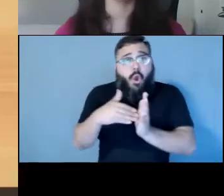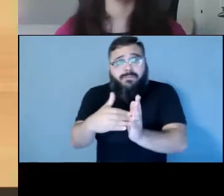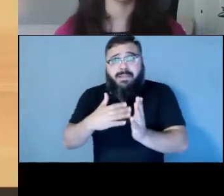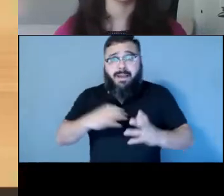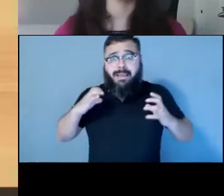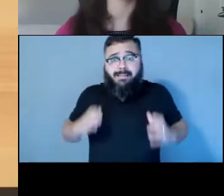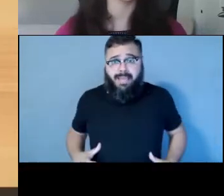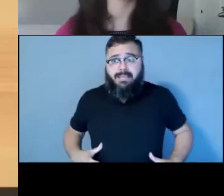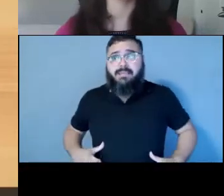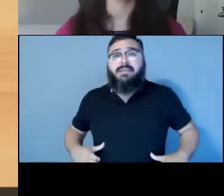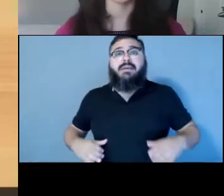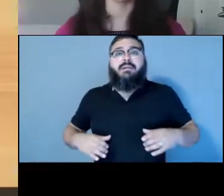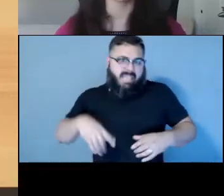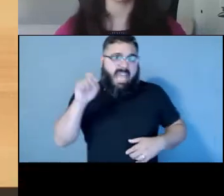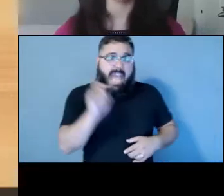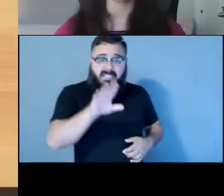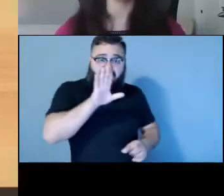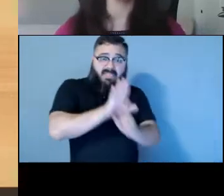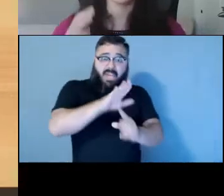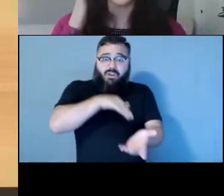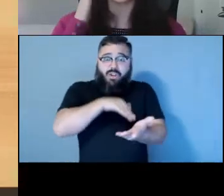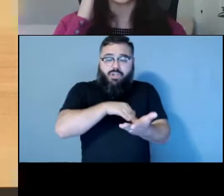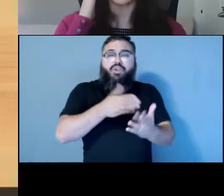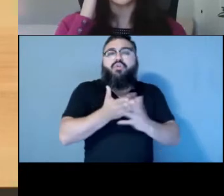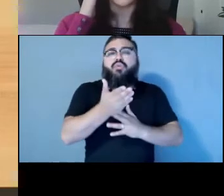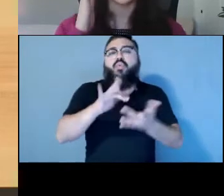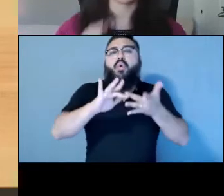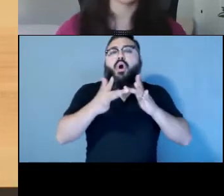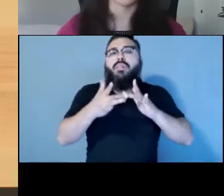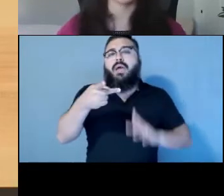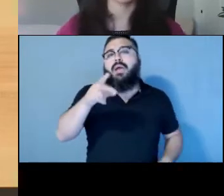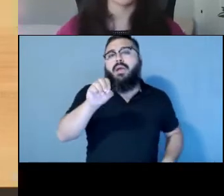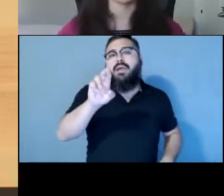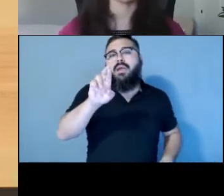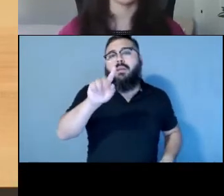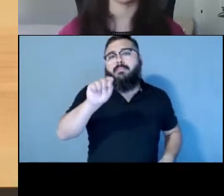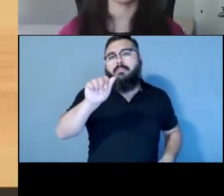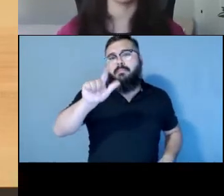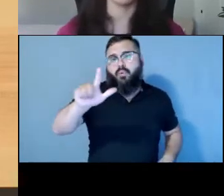through their doctor's kind of online portal. And so that might save you some time from having to make an appointment